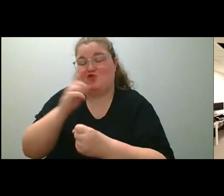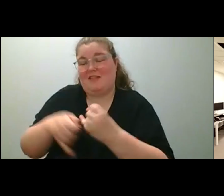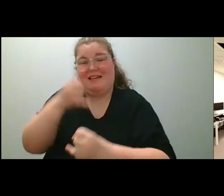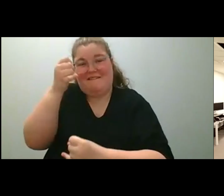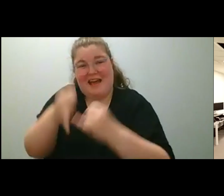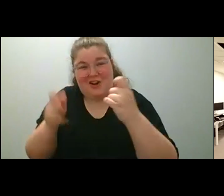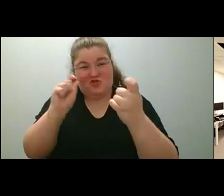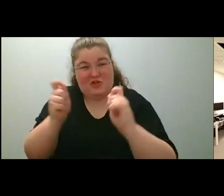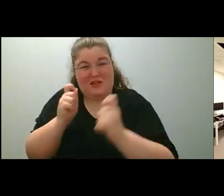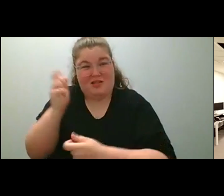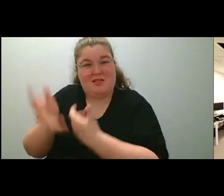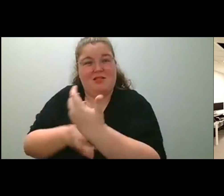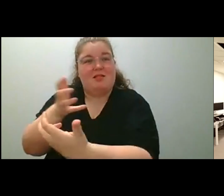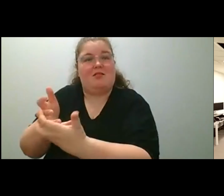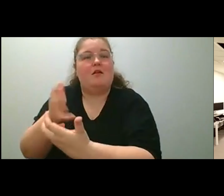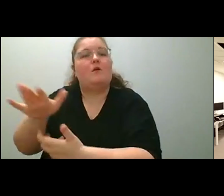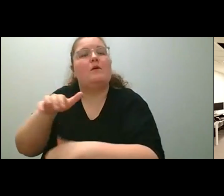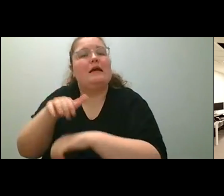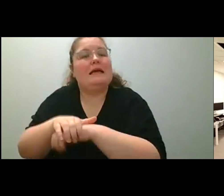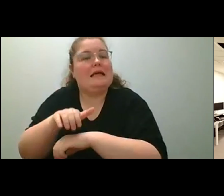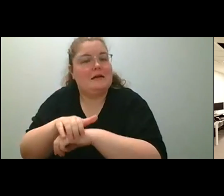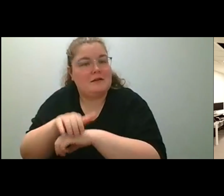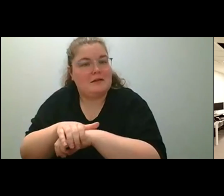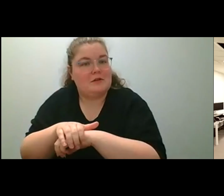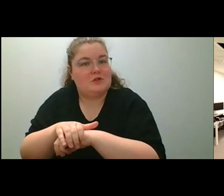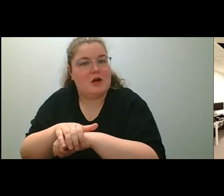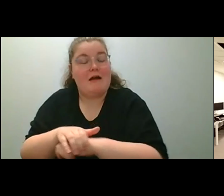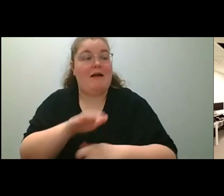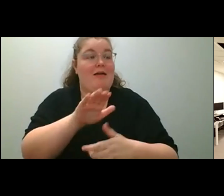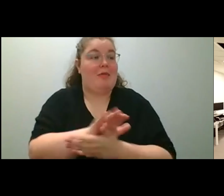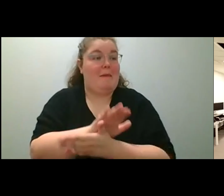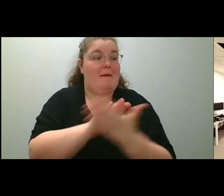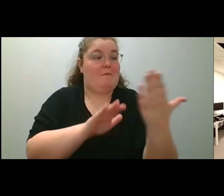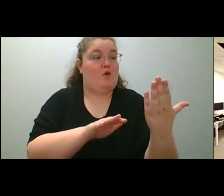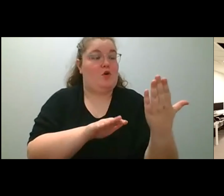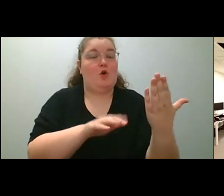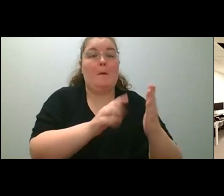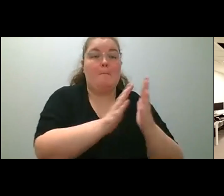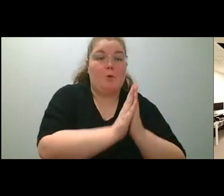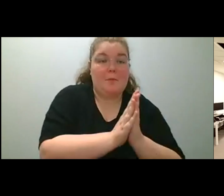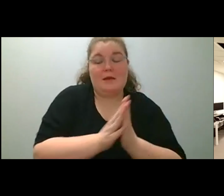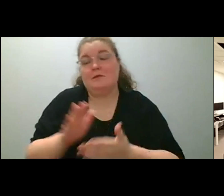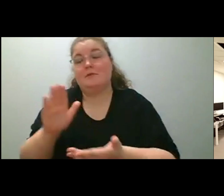mirrors your English in terms of its appearance. So we're not having to modify fonts which can also take some time